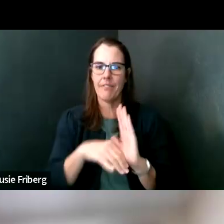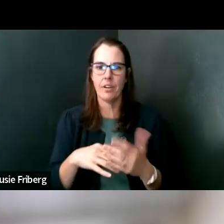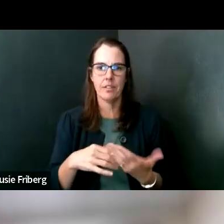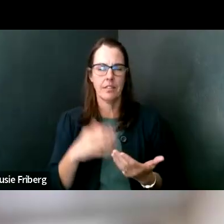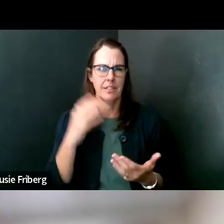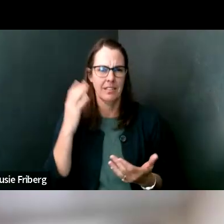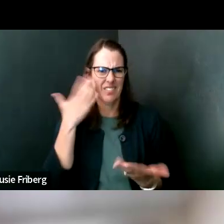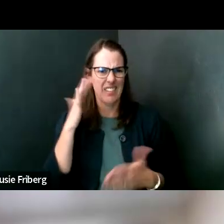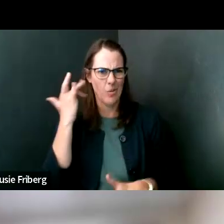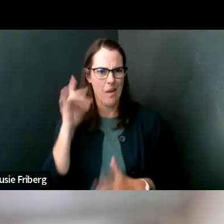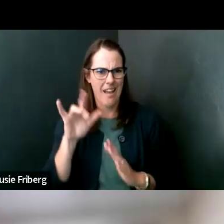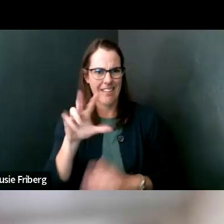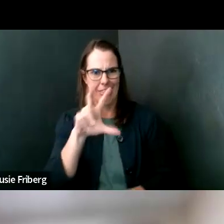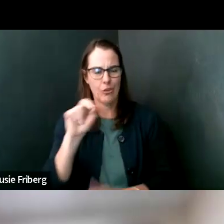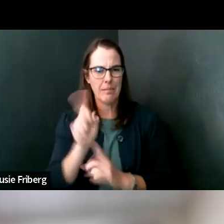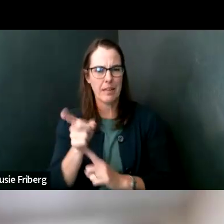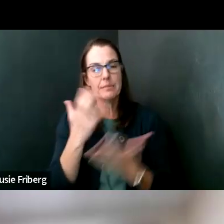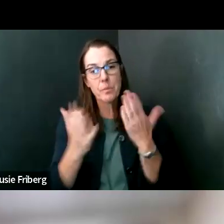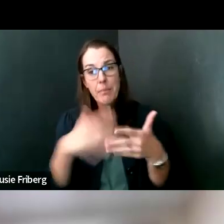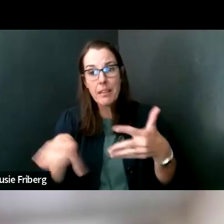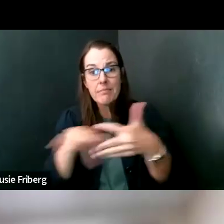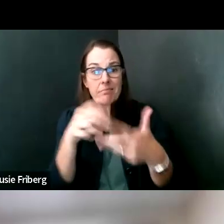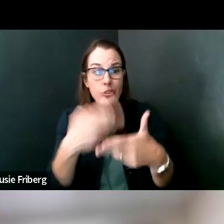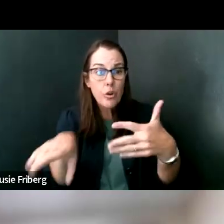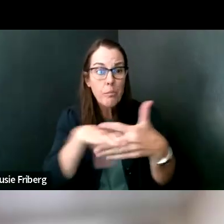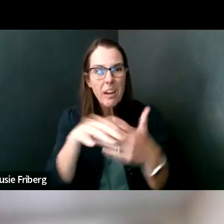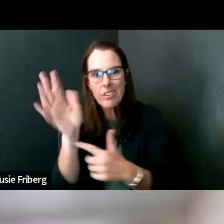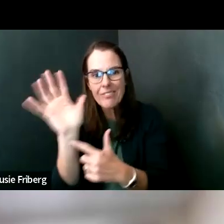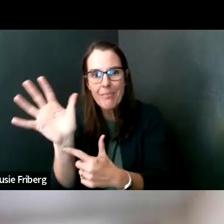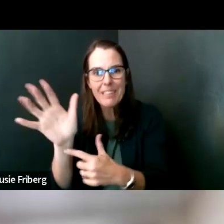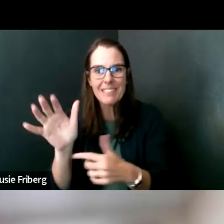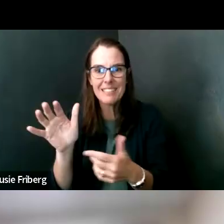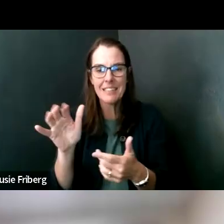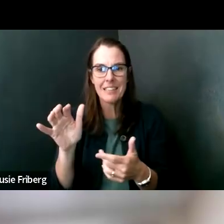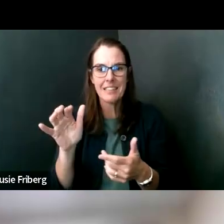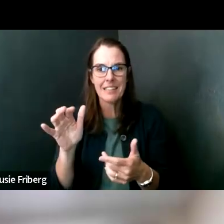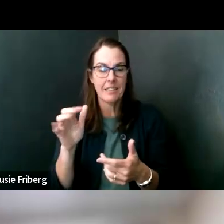put in there, but um can we maybe take a break for about five minutes since we kind of been at this